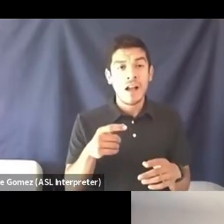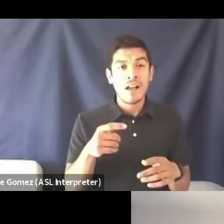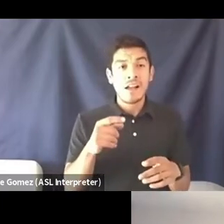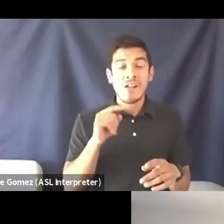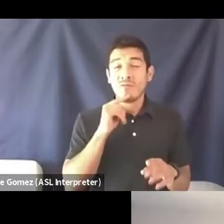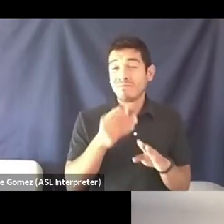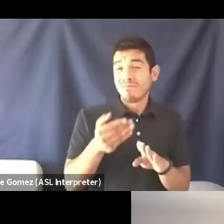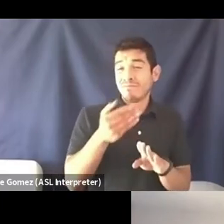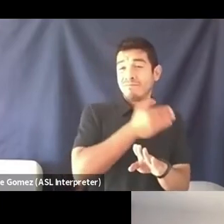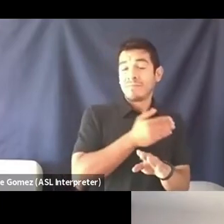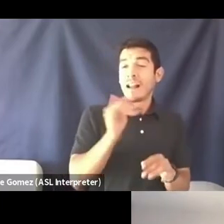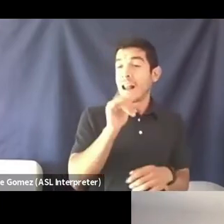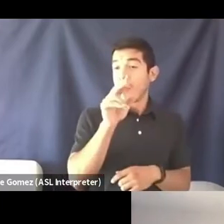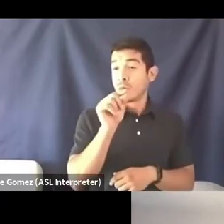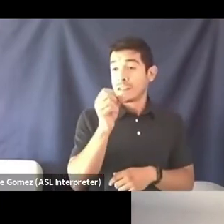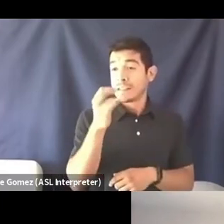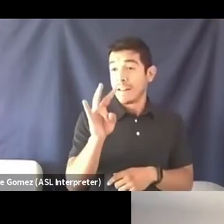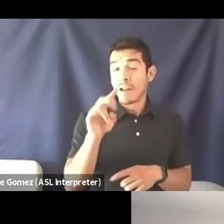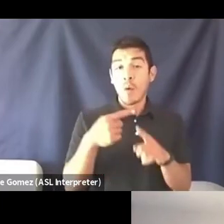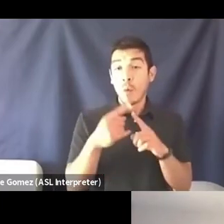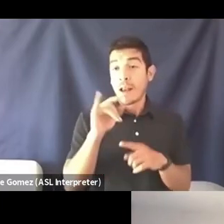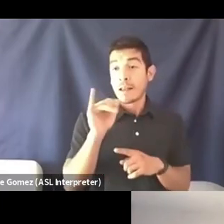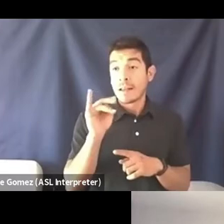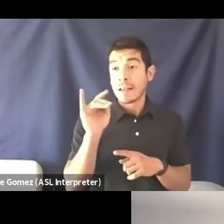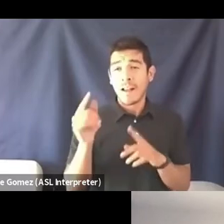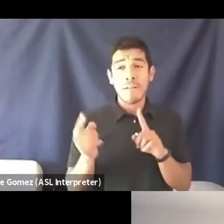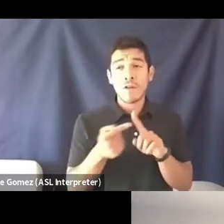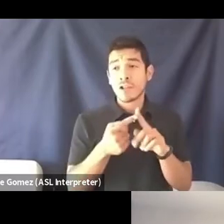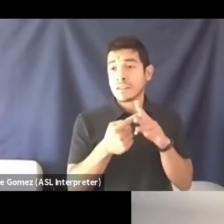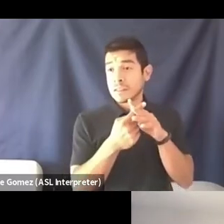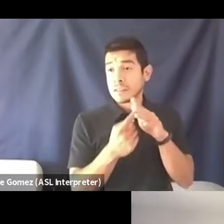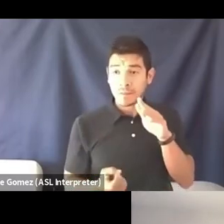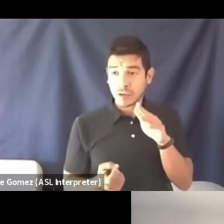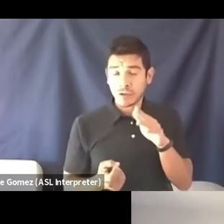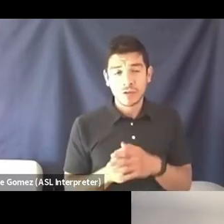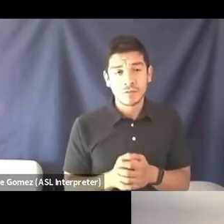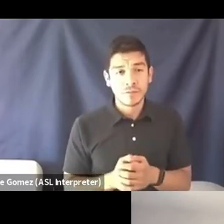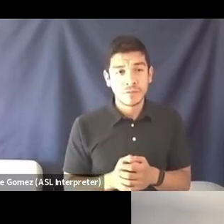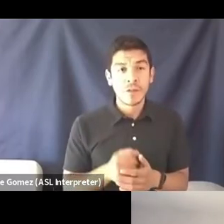When Yingying, first disappeared. Jenny, you talk about